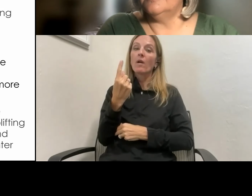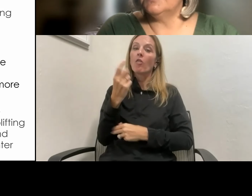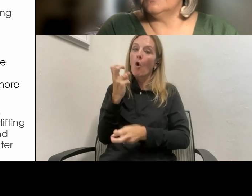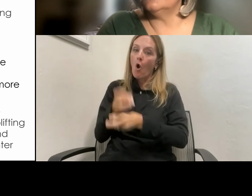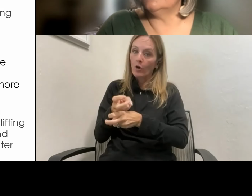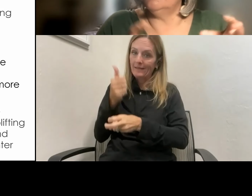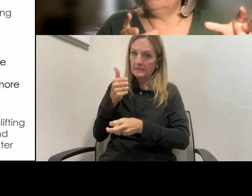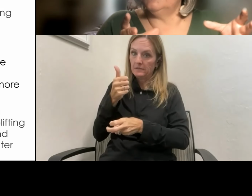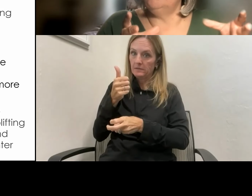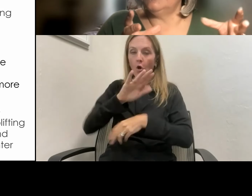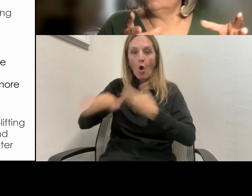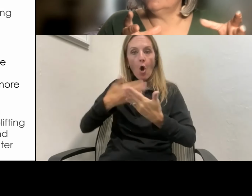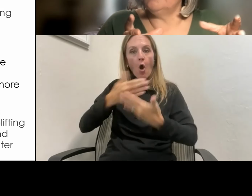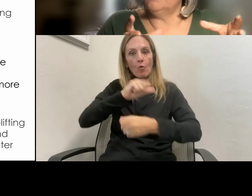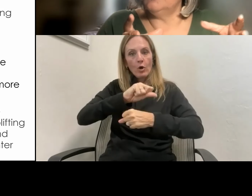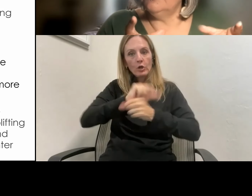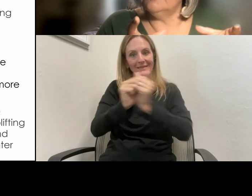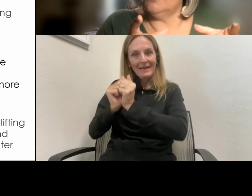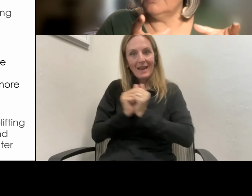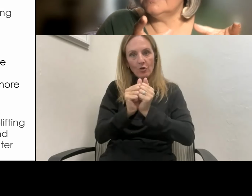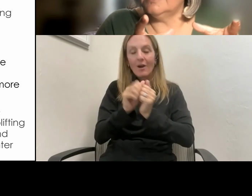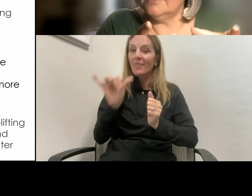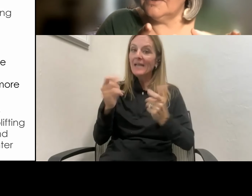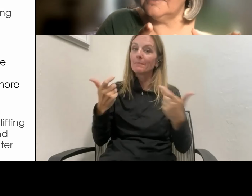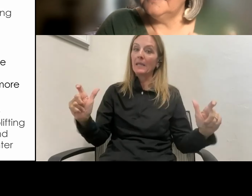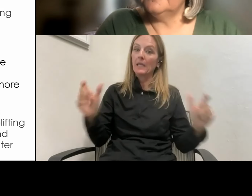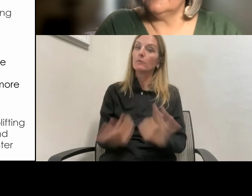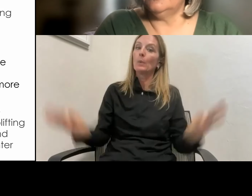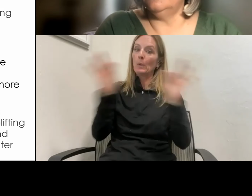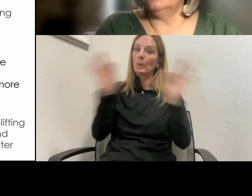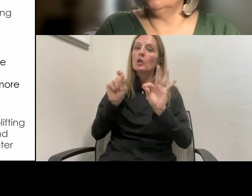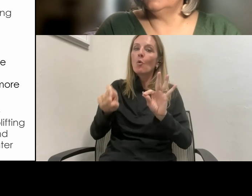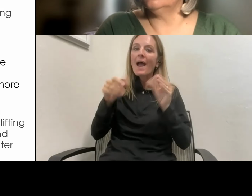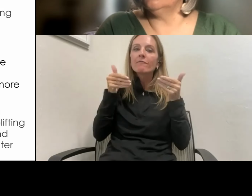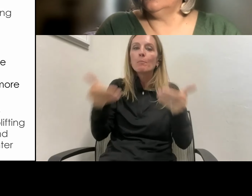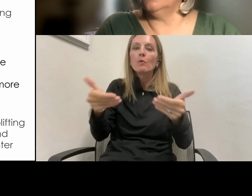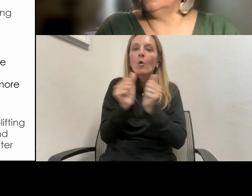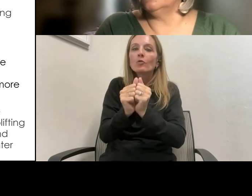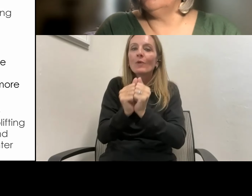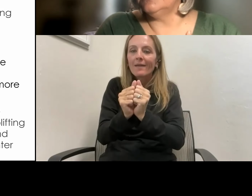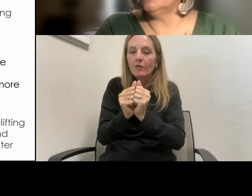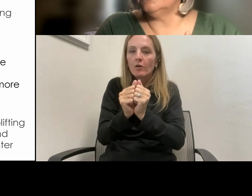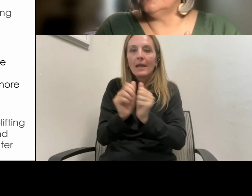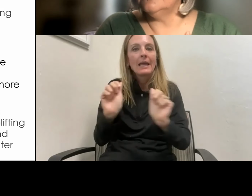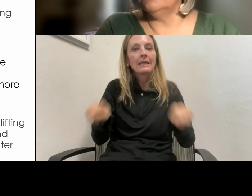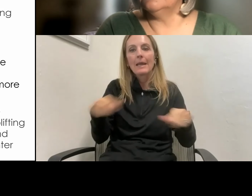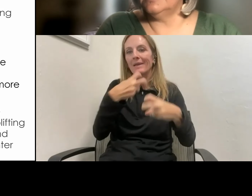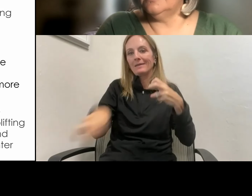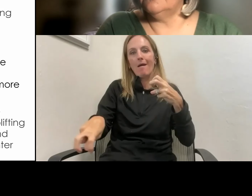so this is the big step of moving forward together and can be so hard and in BC we have